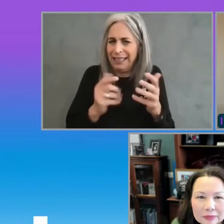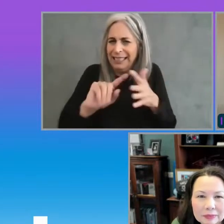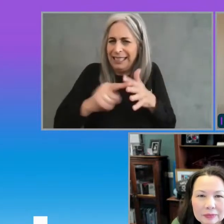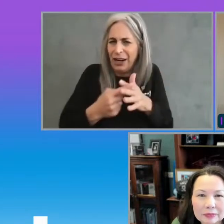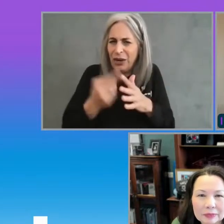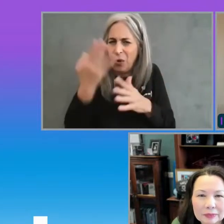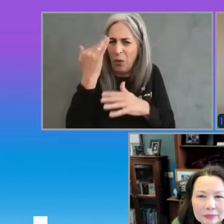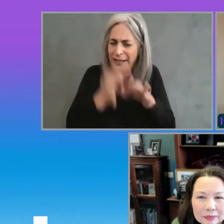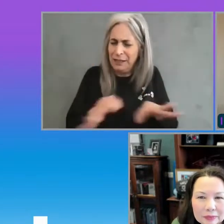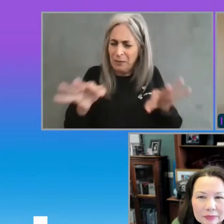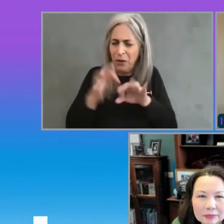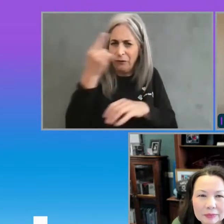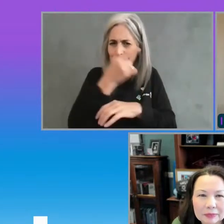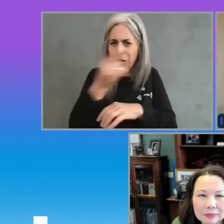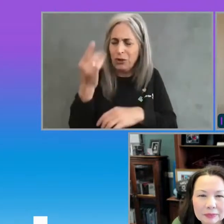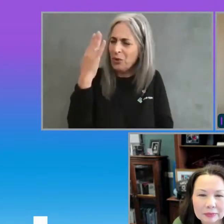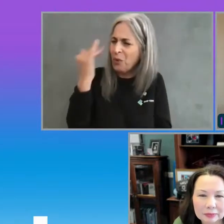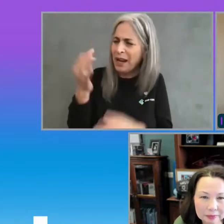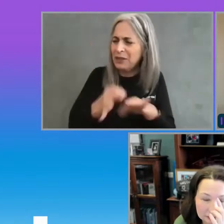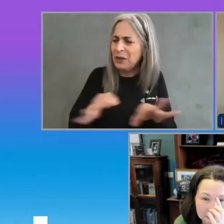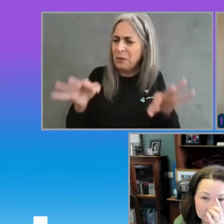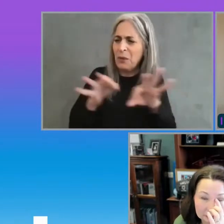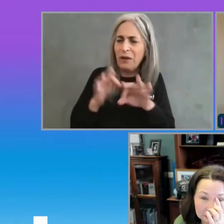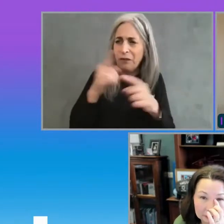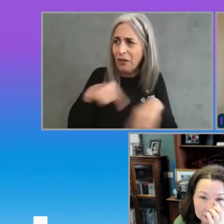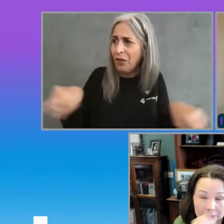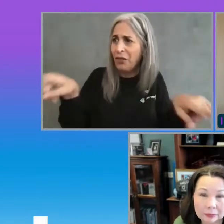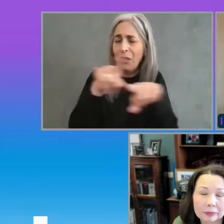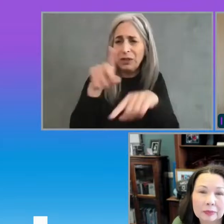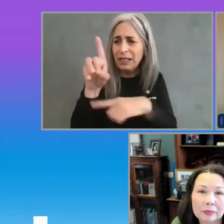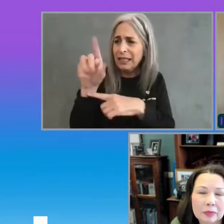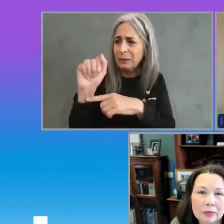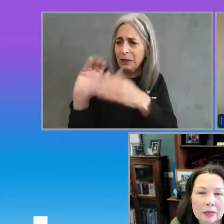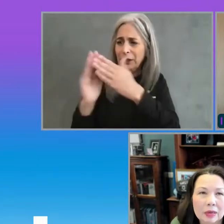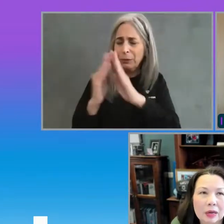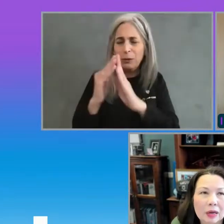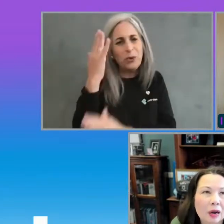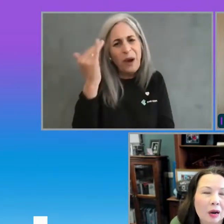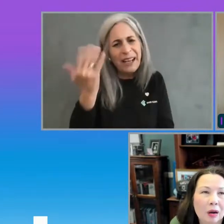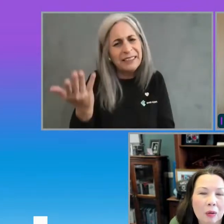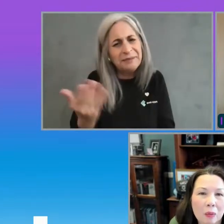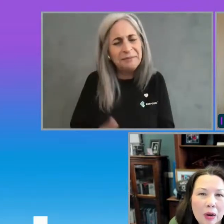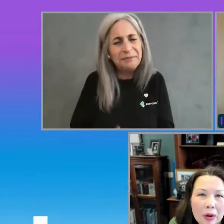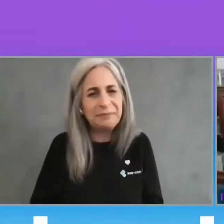What? Why is it important to you? Why do you think it's important to those of us in the